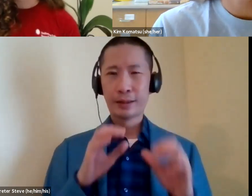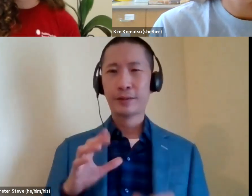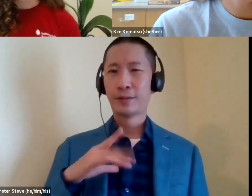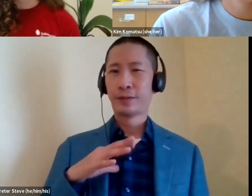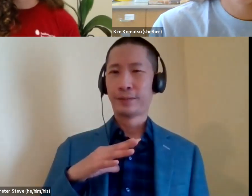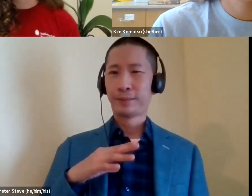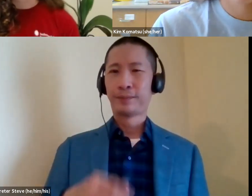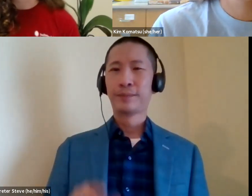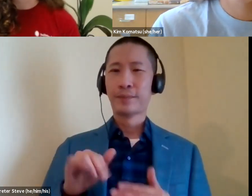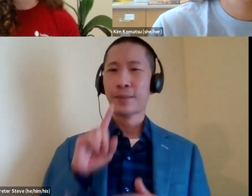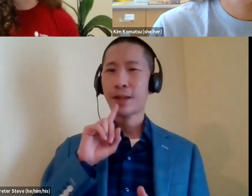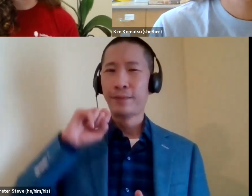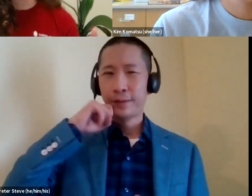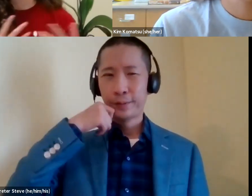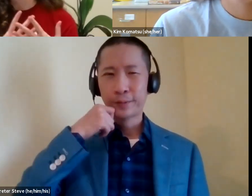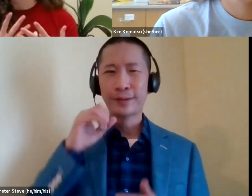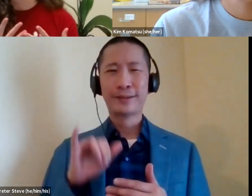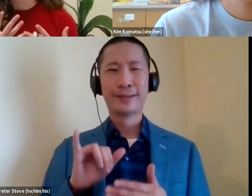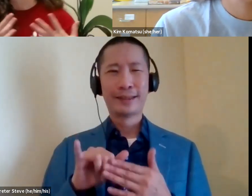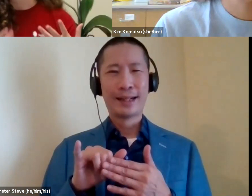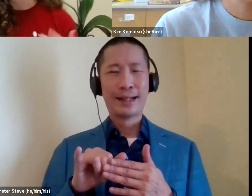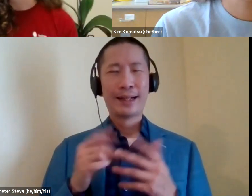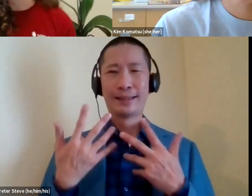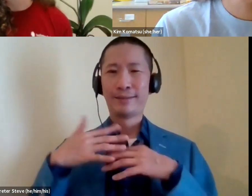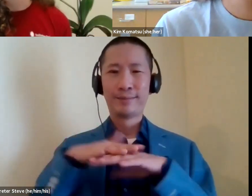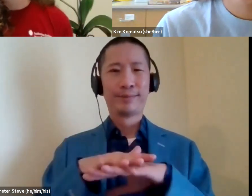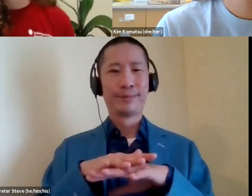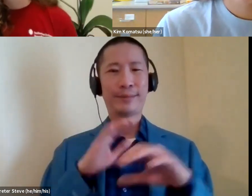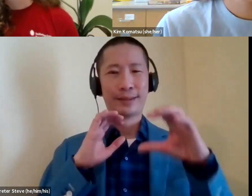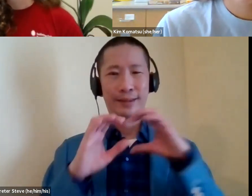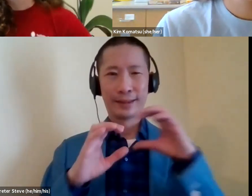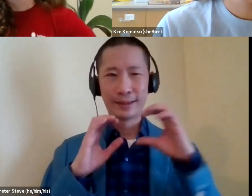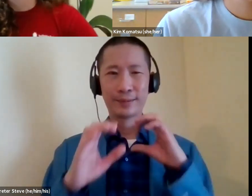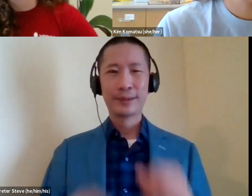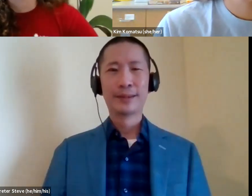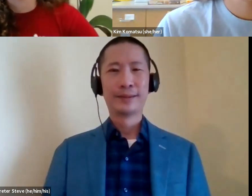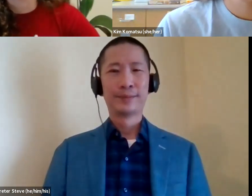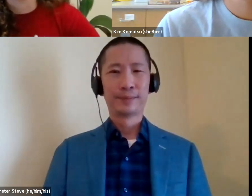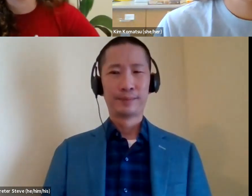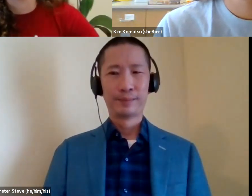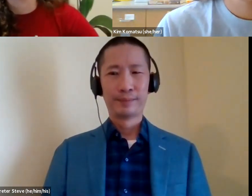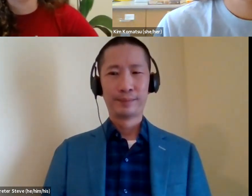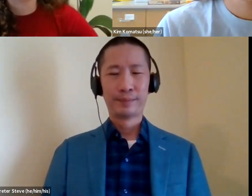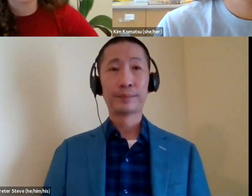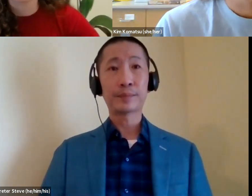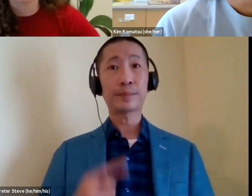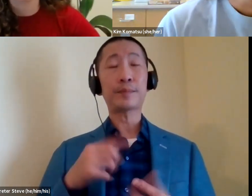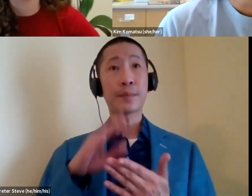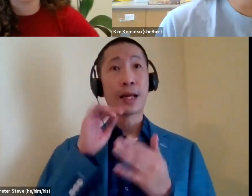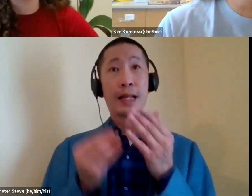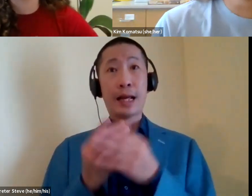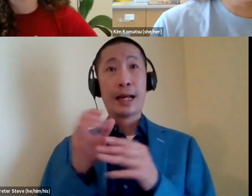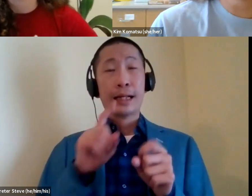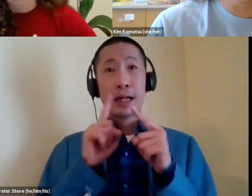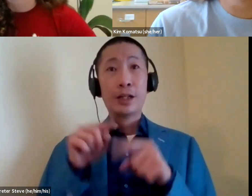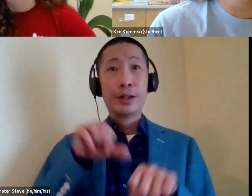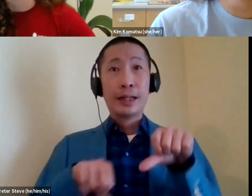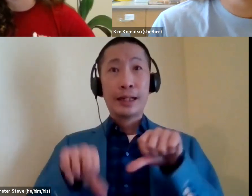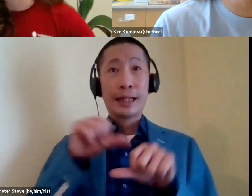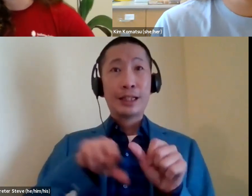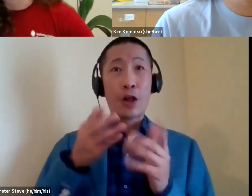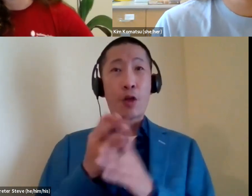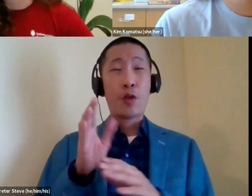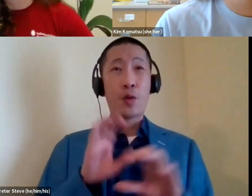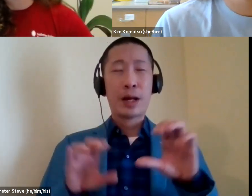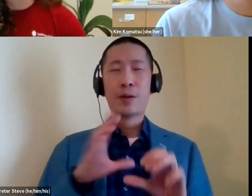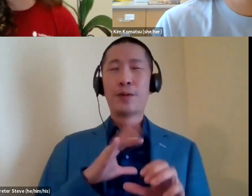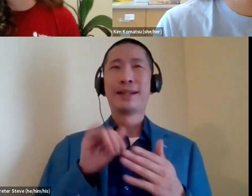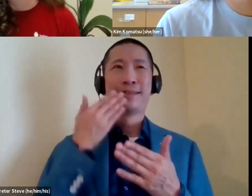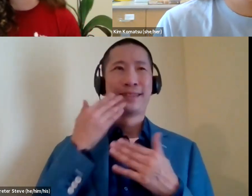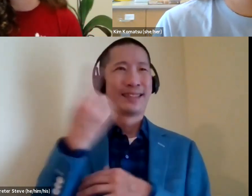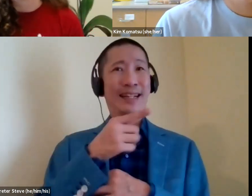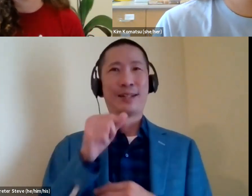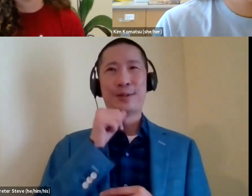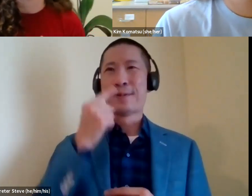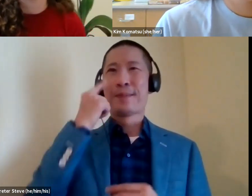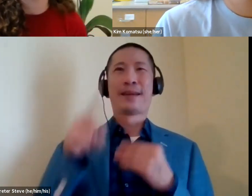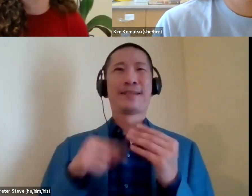Emily Borger: That's super cool it's this inter web of communication, the day I learned that plants can talk to each other through chemicals was a very good day that's something you don't think about that often.